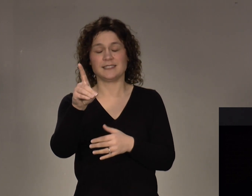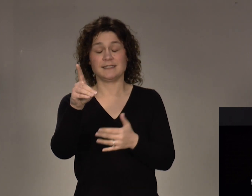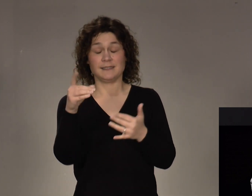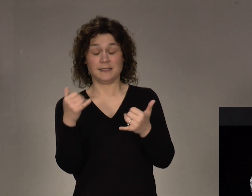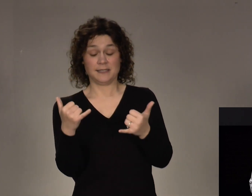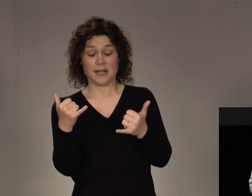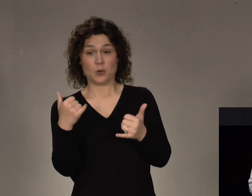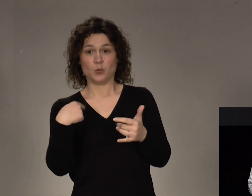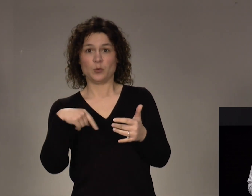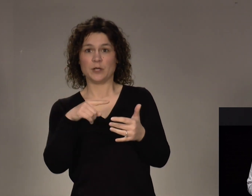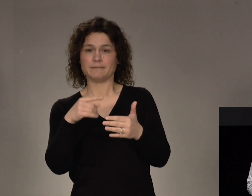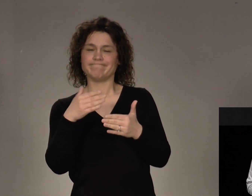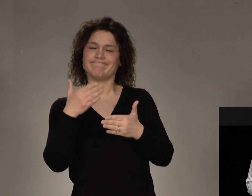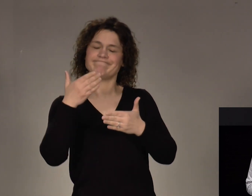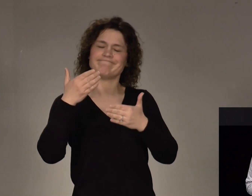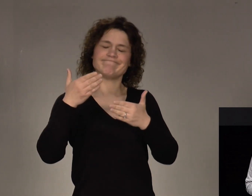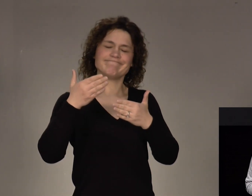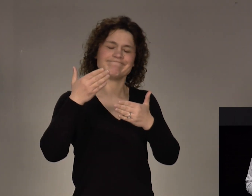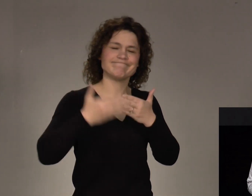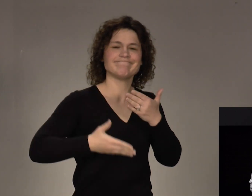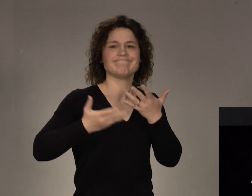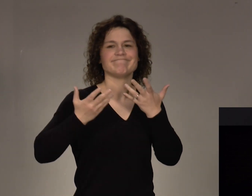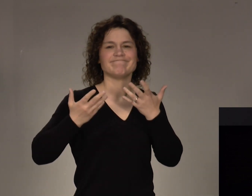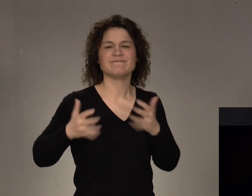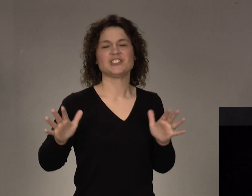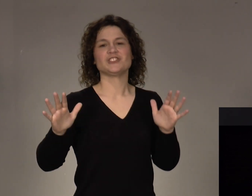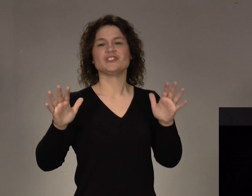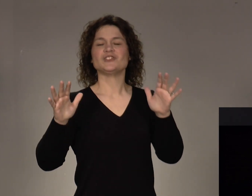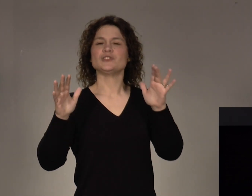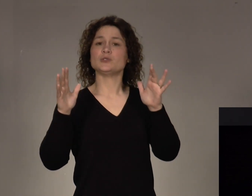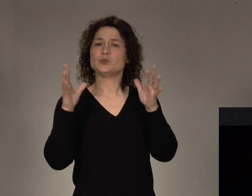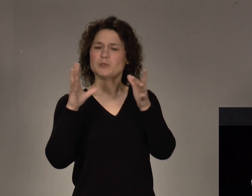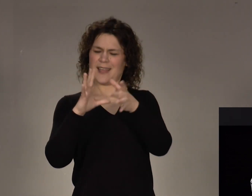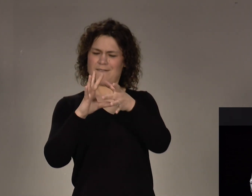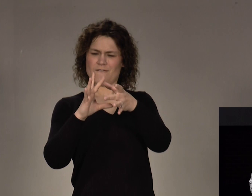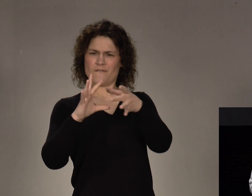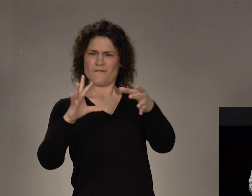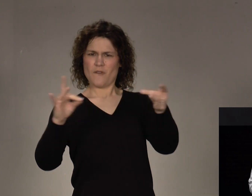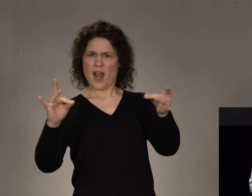we're going to conclude that journey with the last phrase of the Creed.